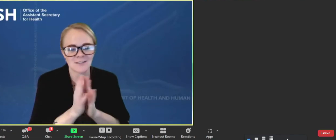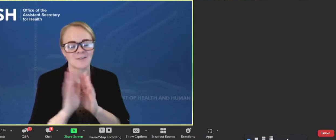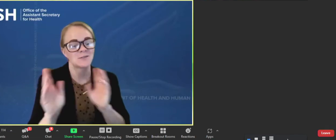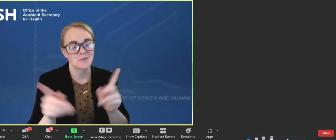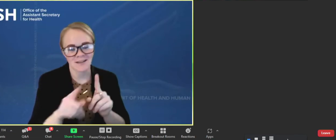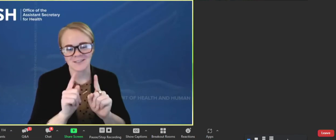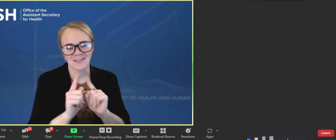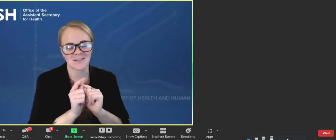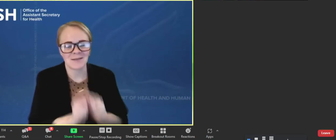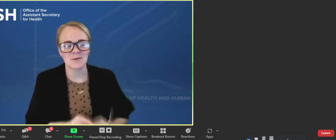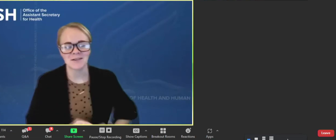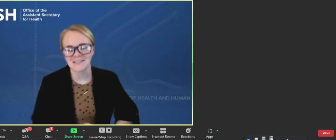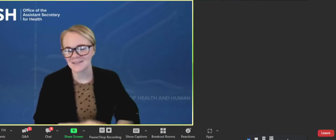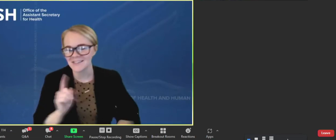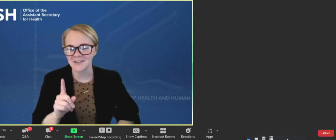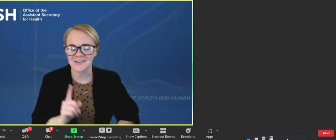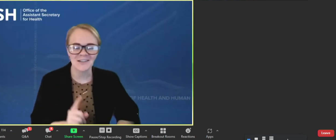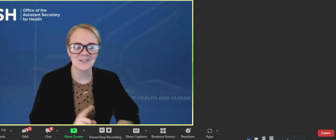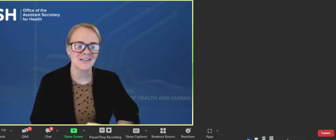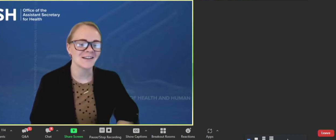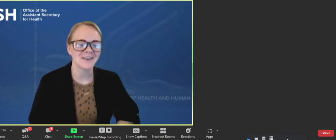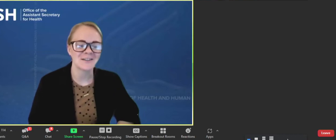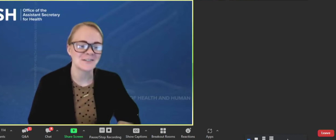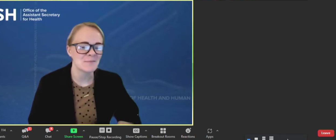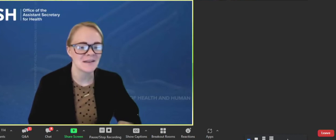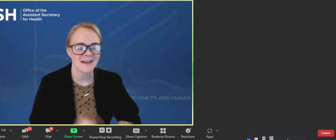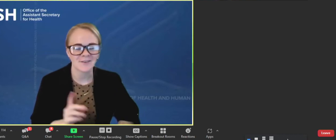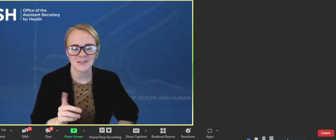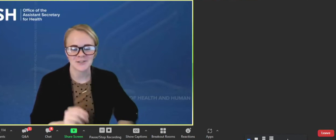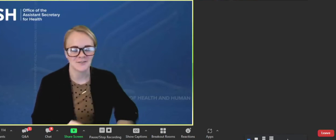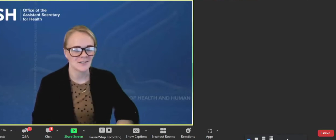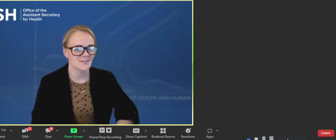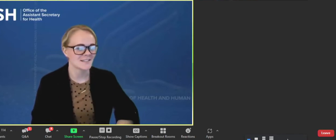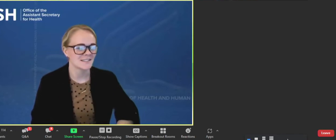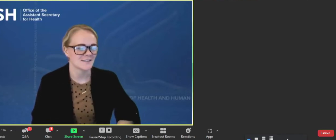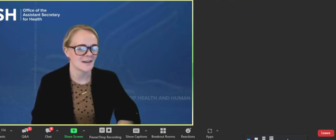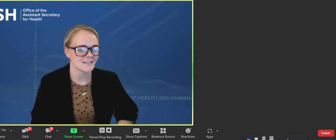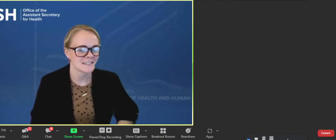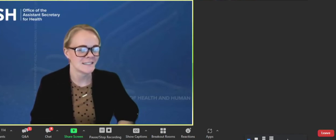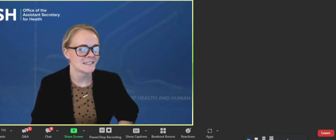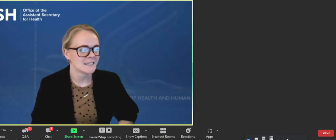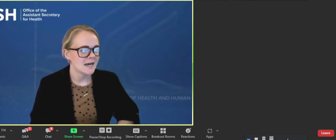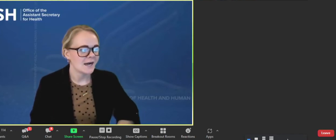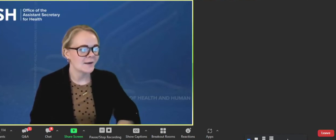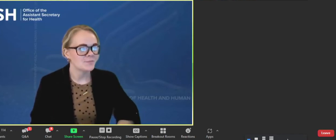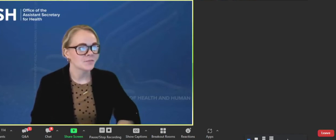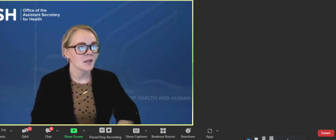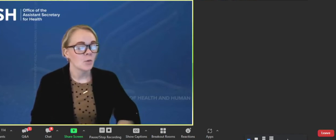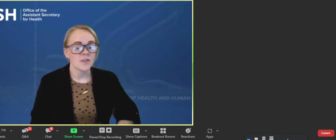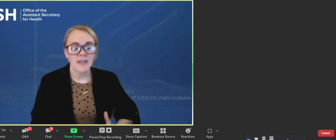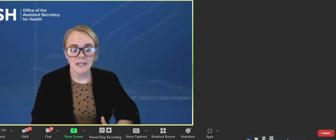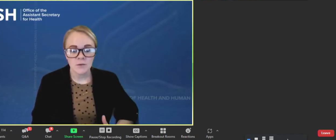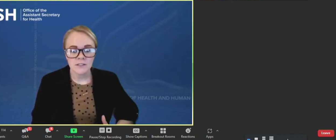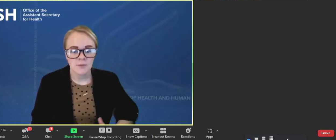afternoon that I'll touch on that point as well. So if you're interested or you submitted that question, feel free to stick around. Well, thank you all so much.